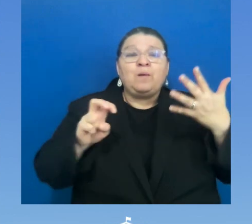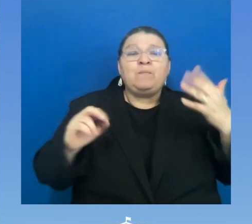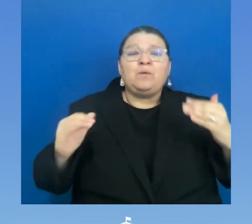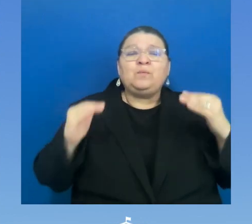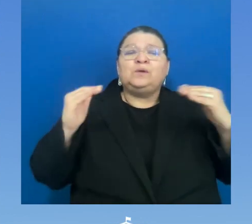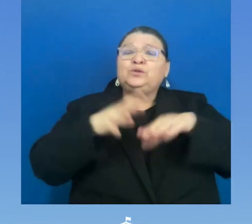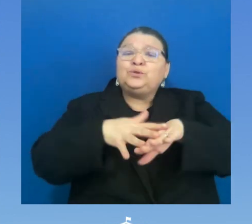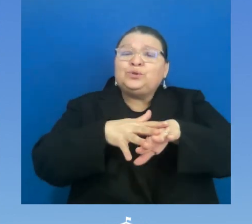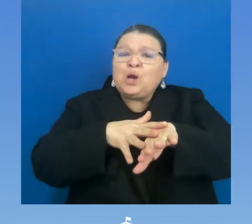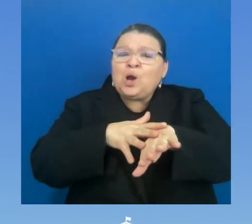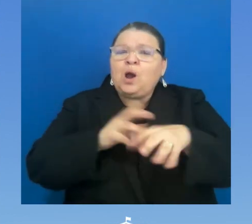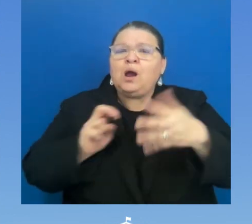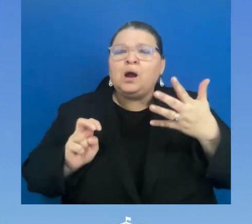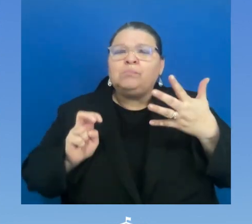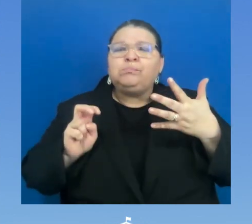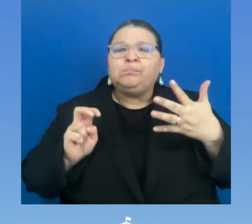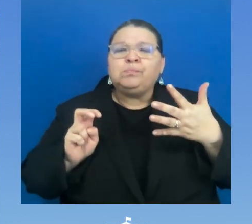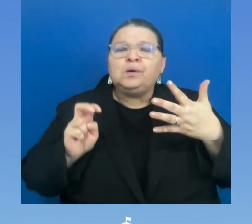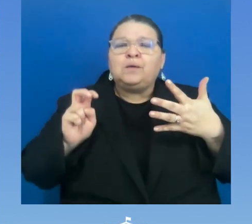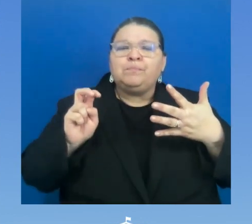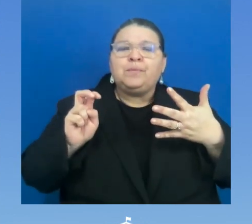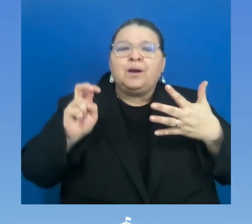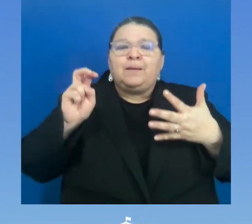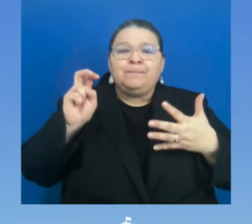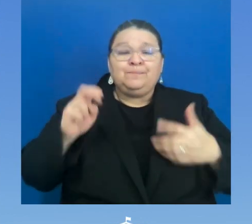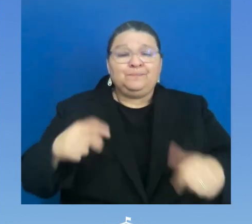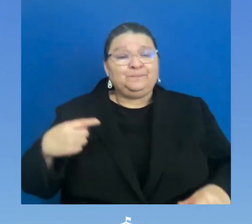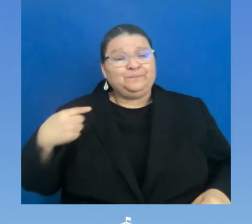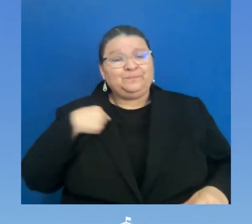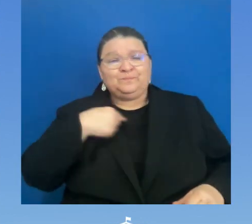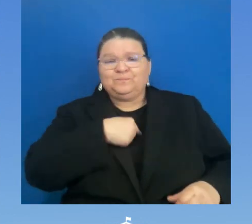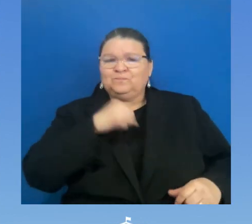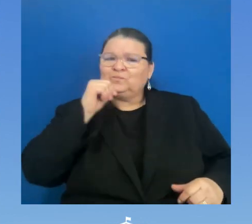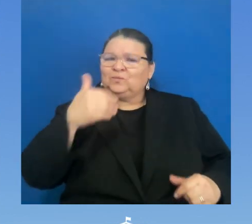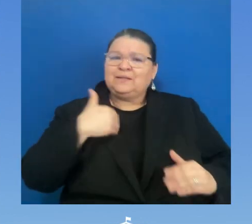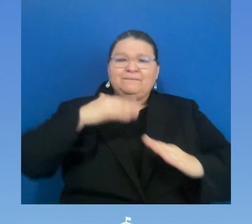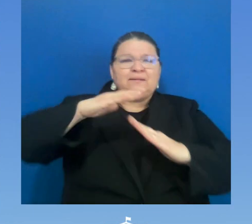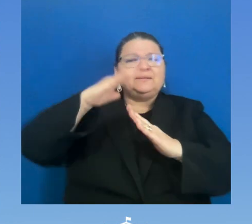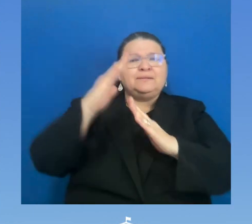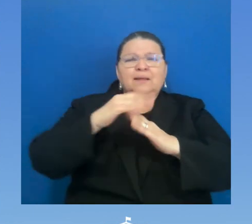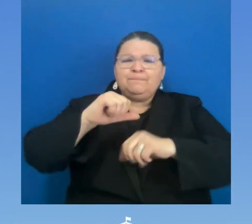in high-paying industries -- such as science and technology, construction, and truck driving --